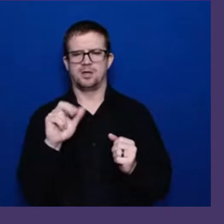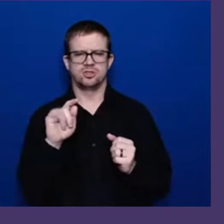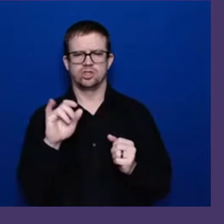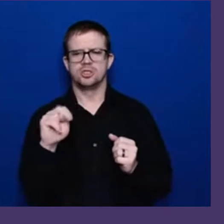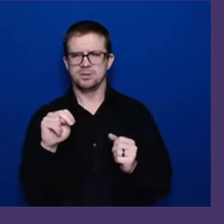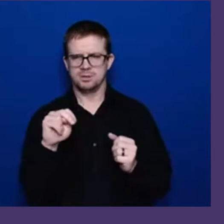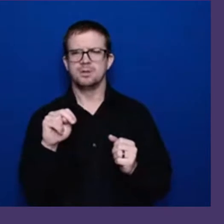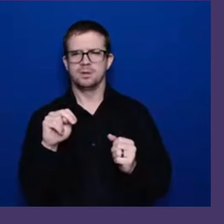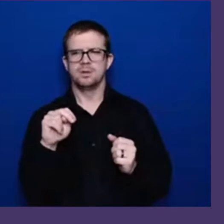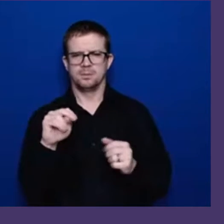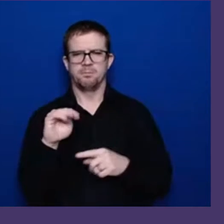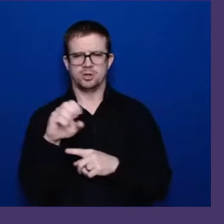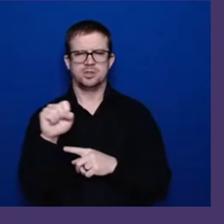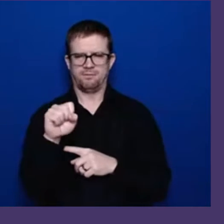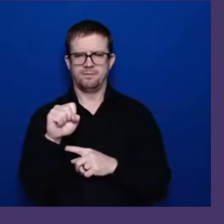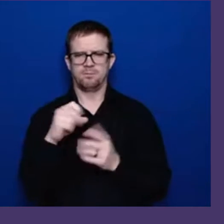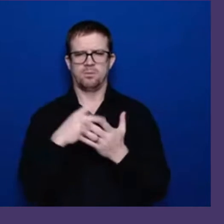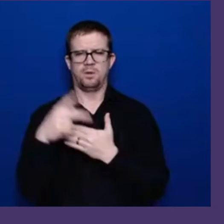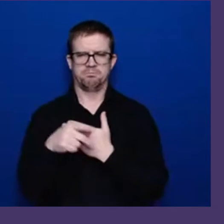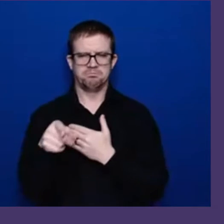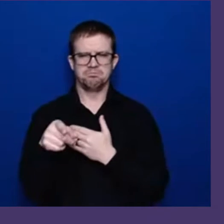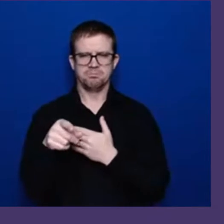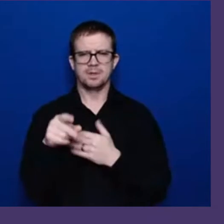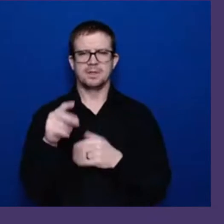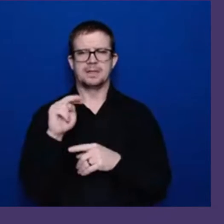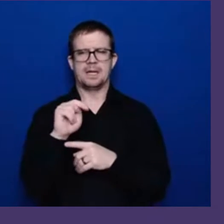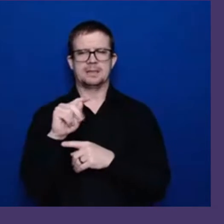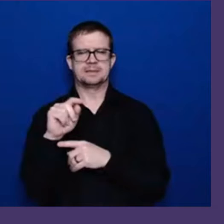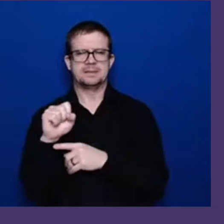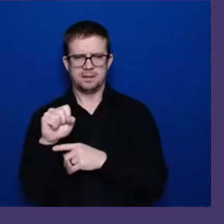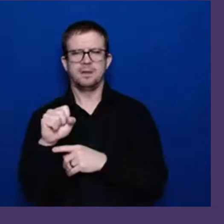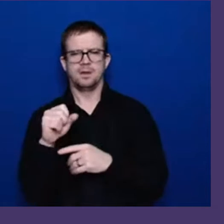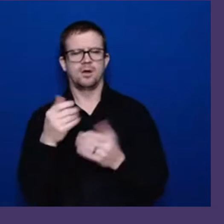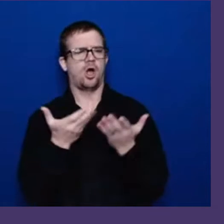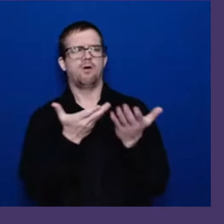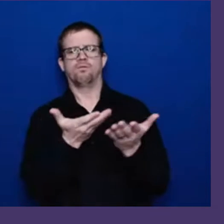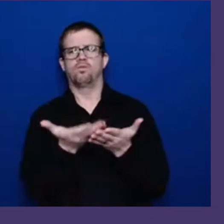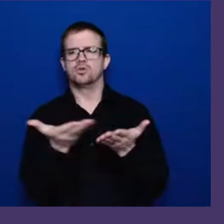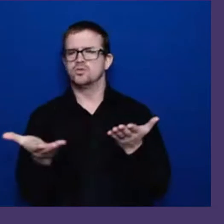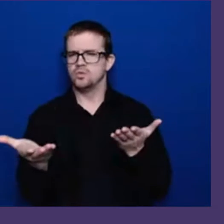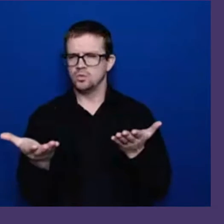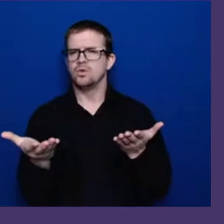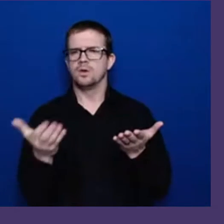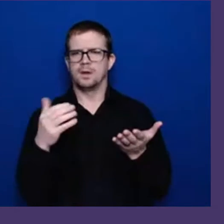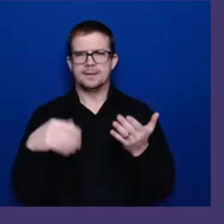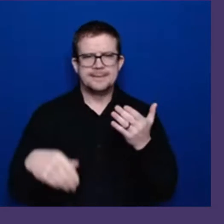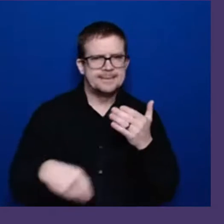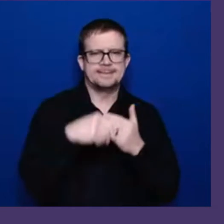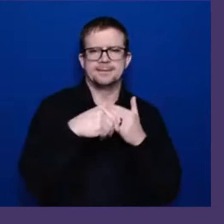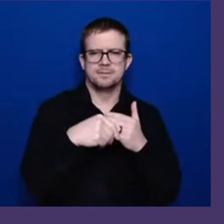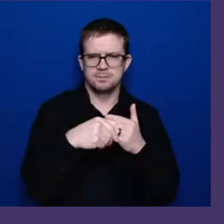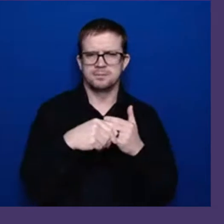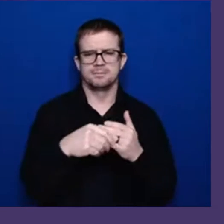where they offer resources to just supplement a tech project you have in mind.